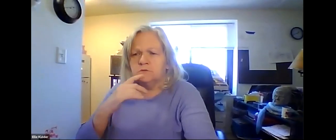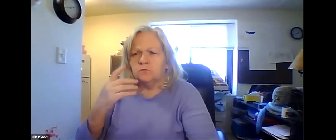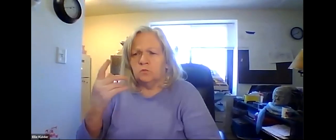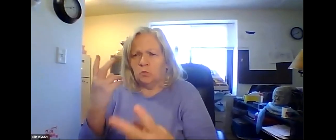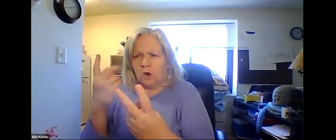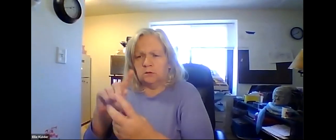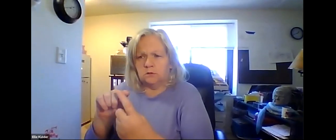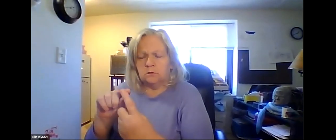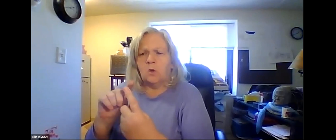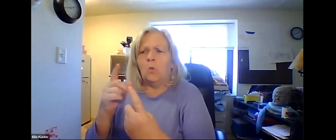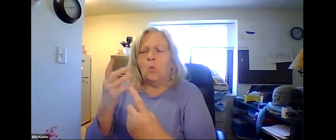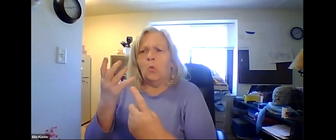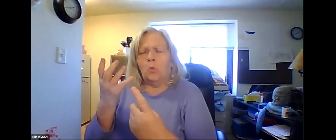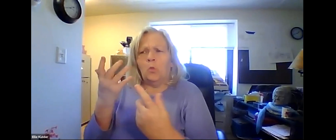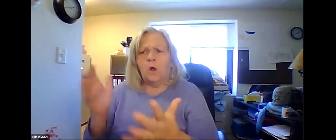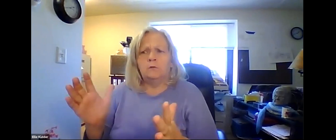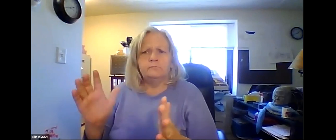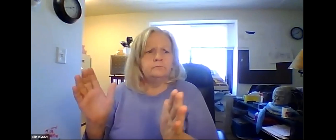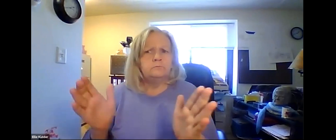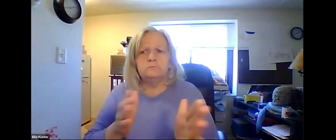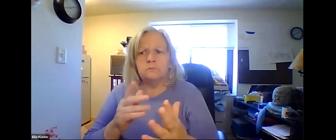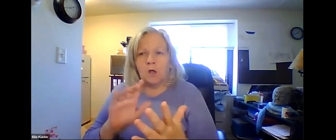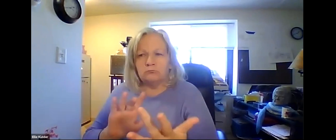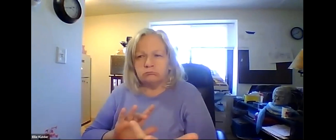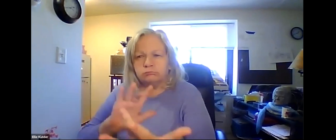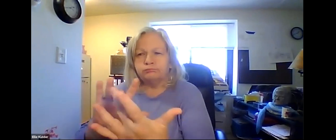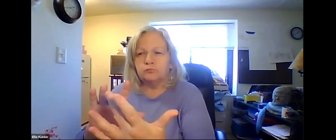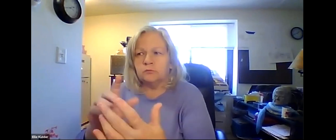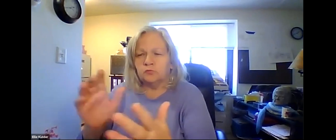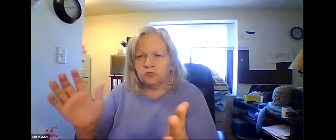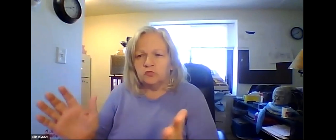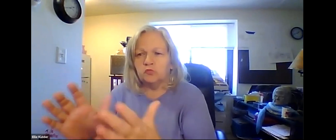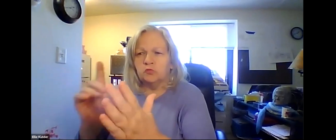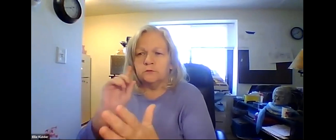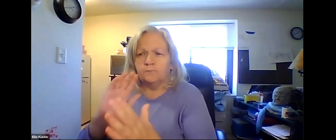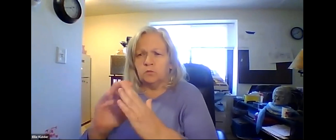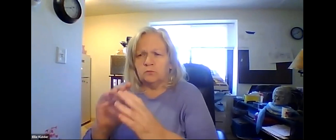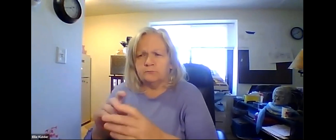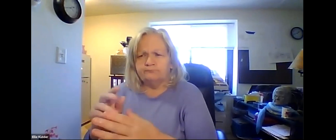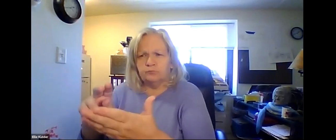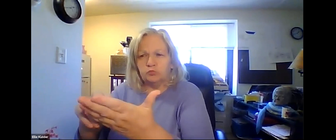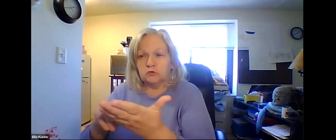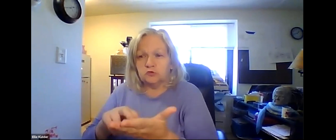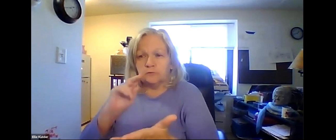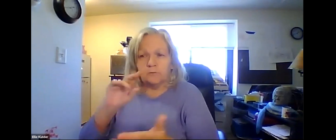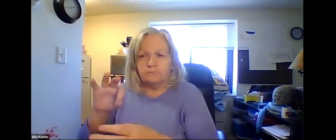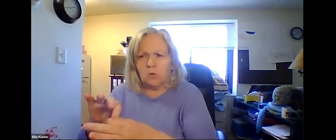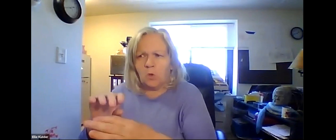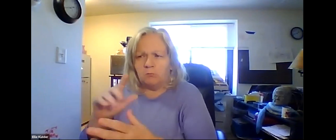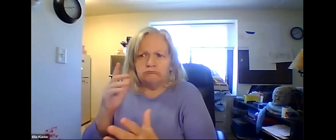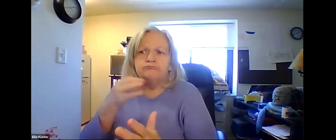But one is, to contact and encourage the community to